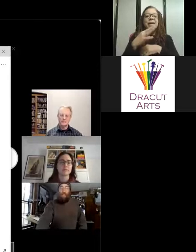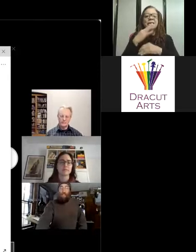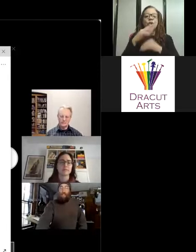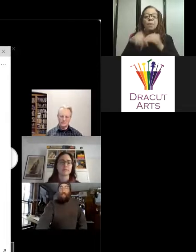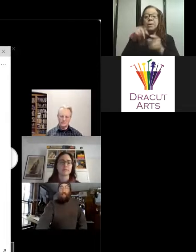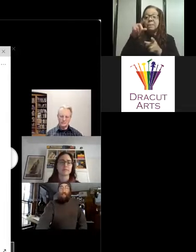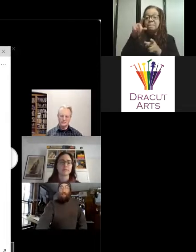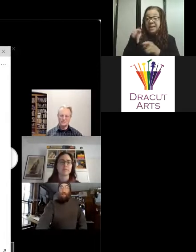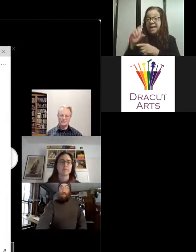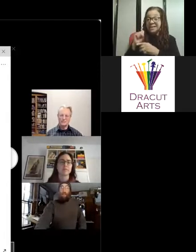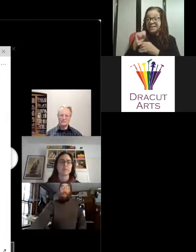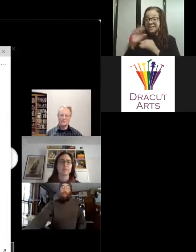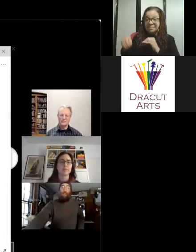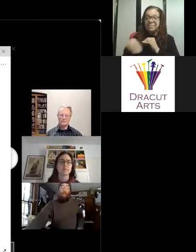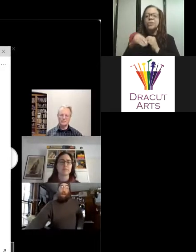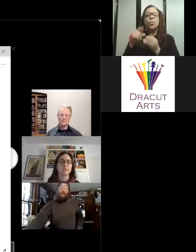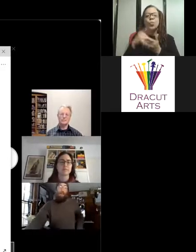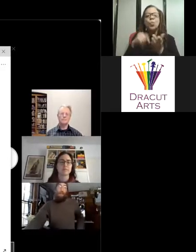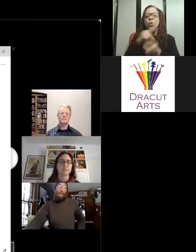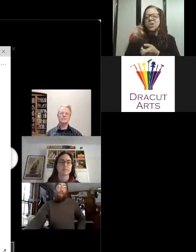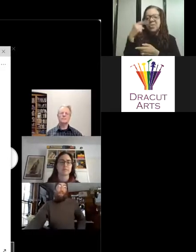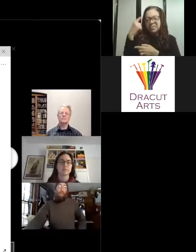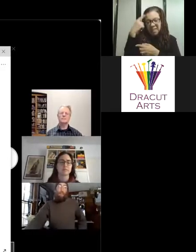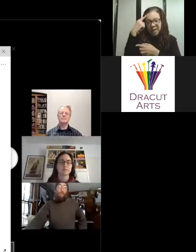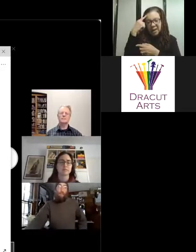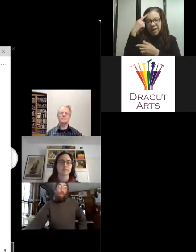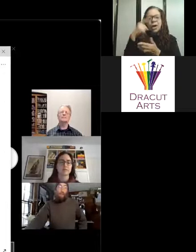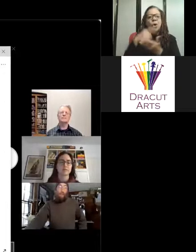he says: what do you think about-- "What will Henniker folks think about the NEW